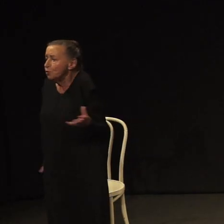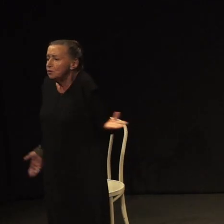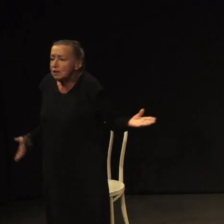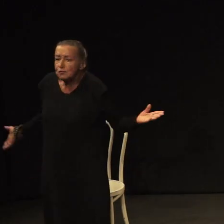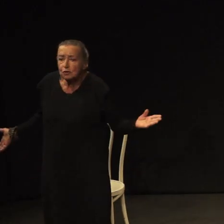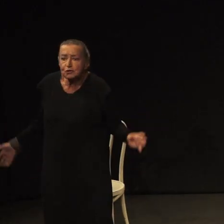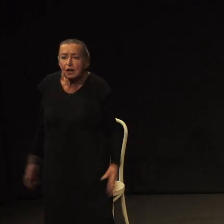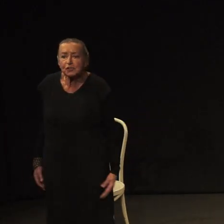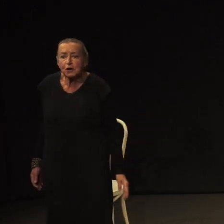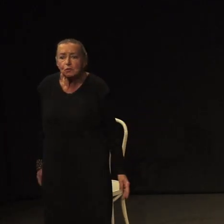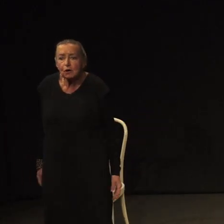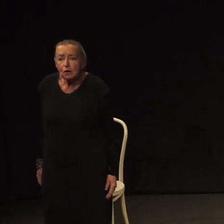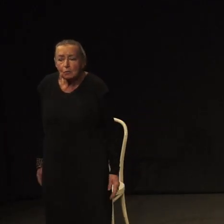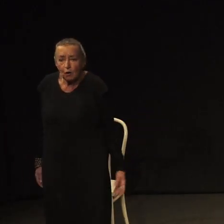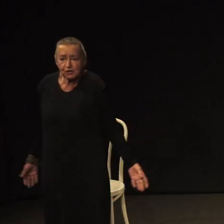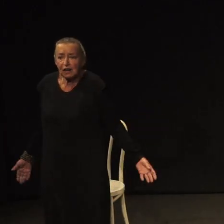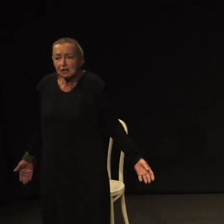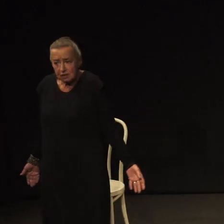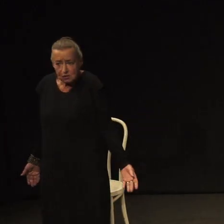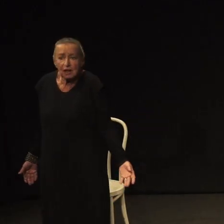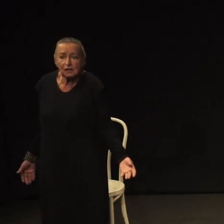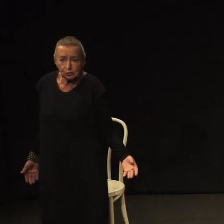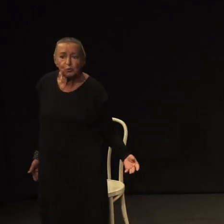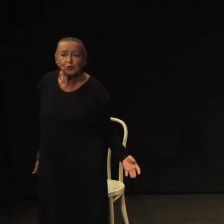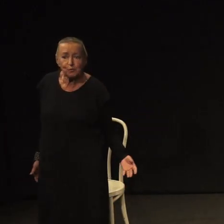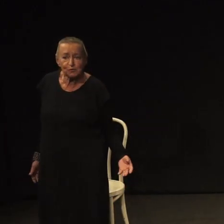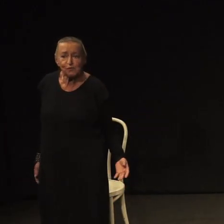The castle, no one wanted. The cost of care for gentry